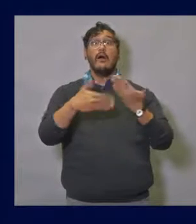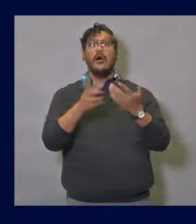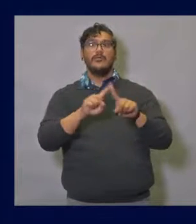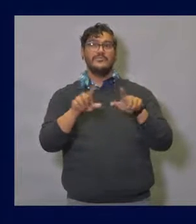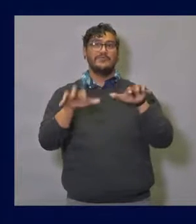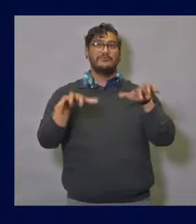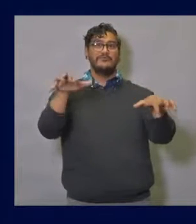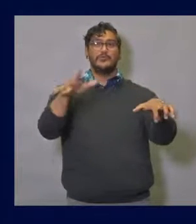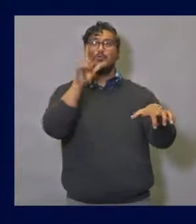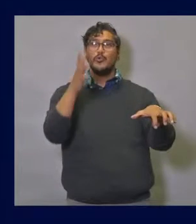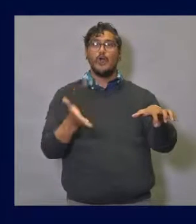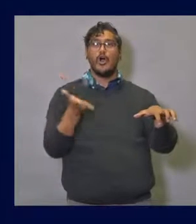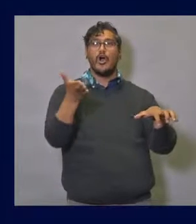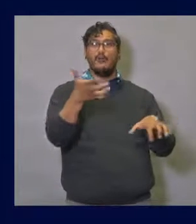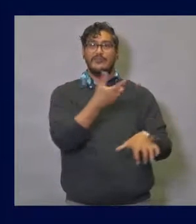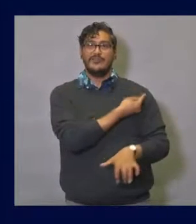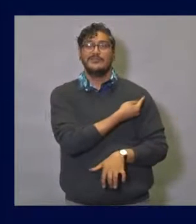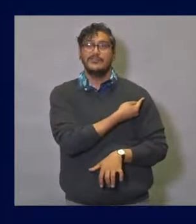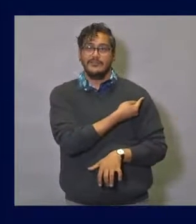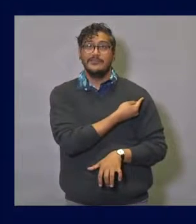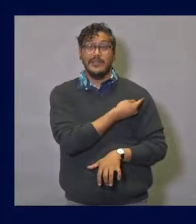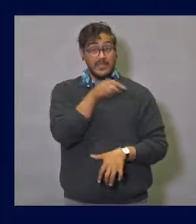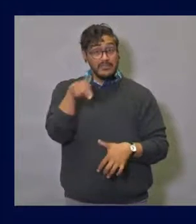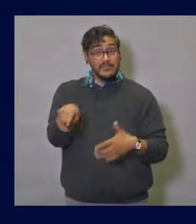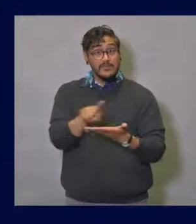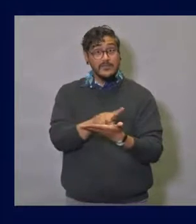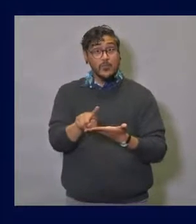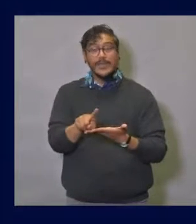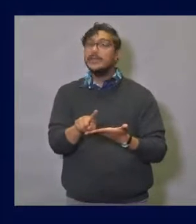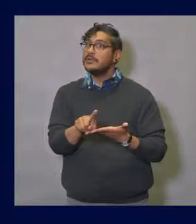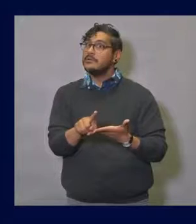INFORMATION ABOUT ALL THE SITES THAT WE WILL BE OFFERING -- THAT